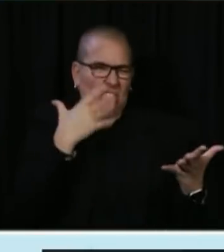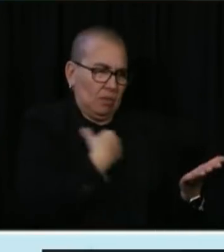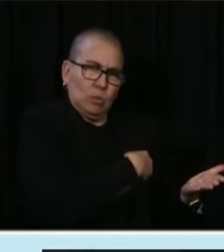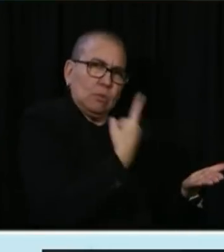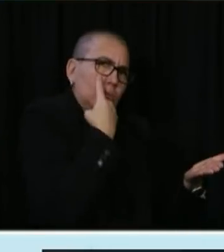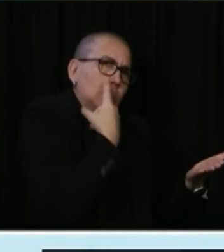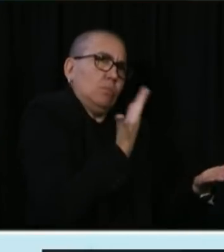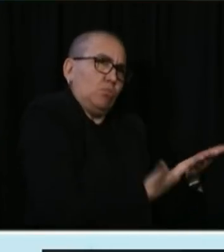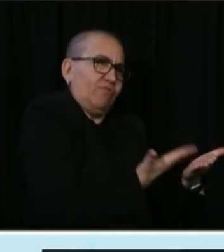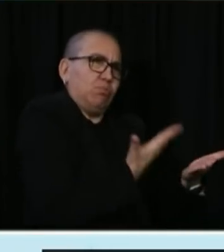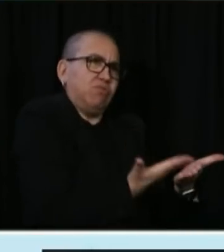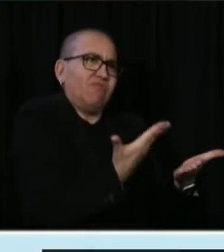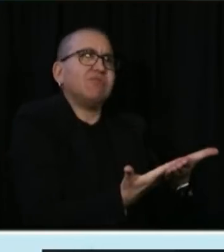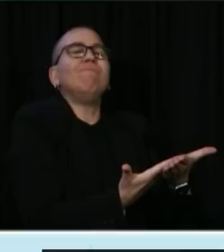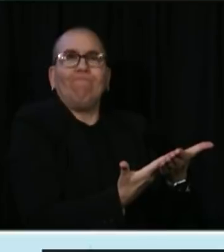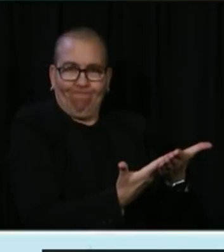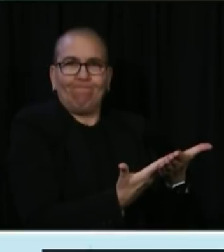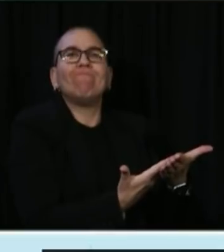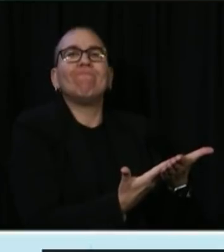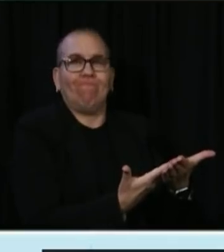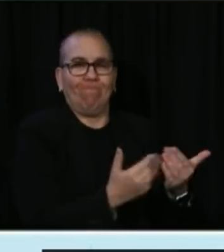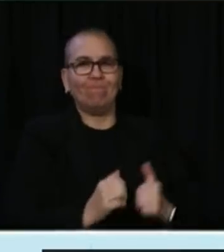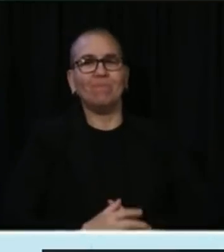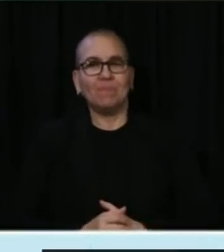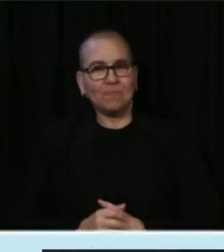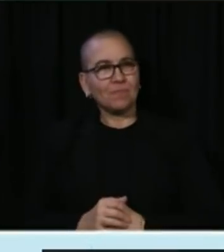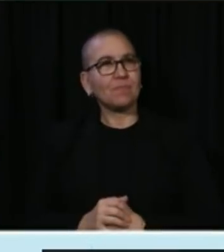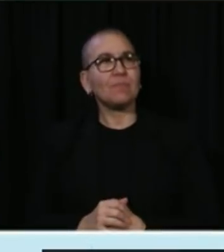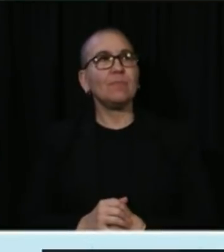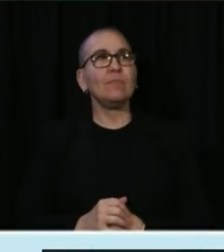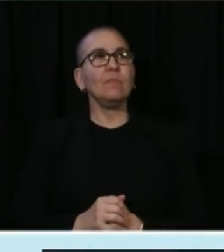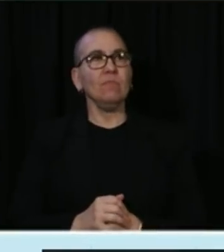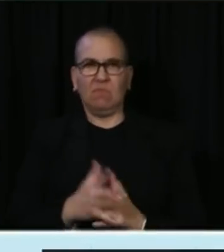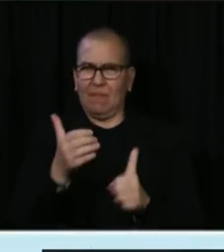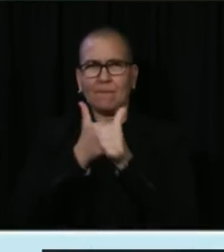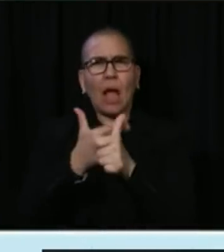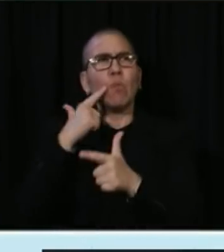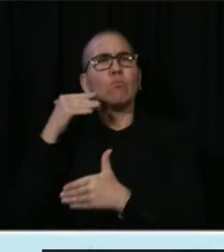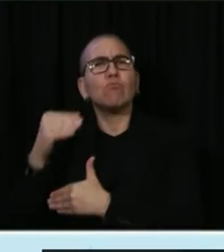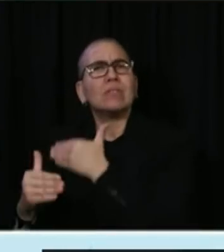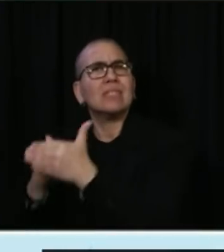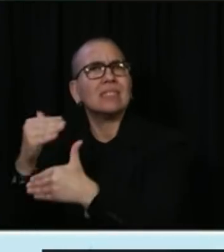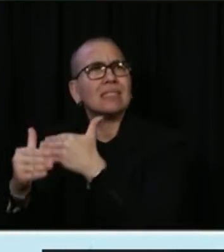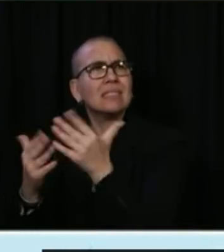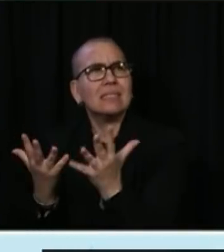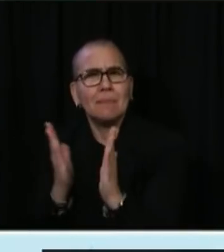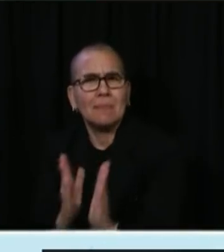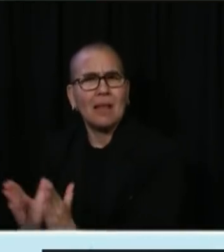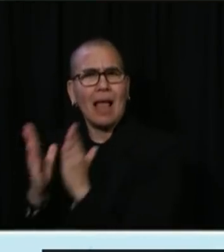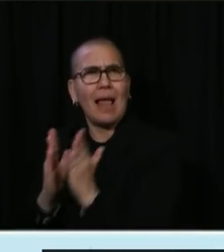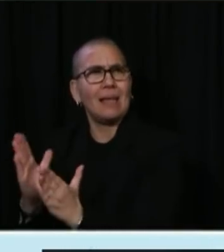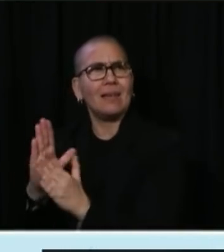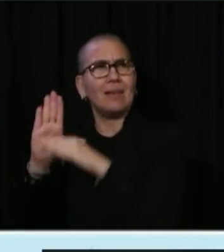ACTIVITIES OUTDOORS AND MUCH LESS CHANCE OF TRANSMISSION AND MUCH MORE ABILITY TO DO WHAT YOU